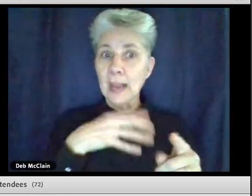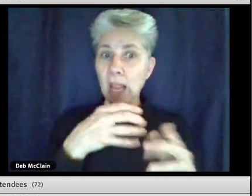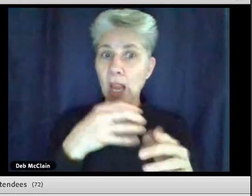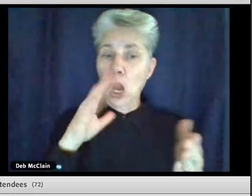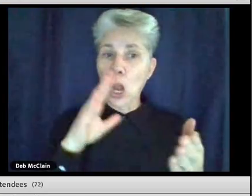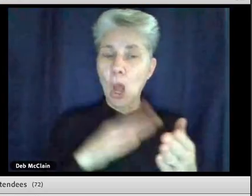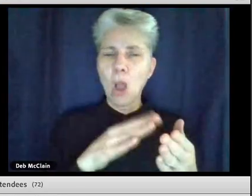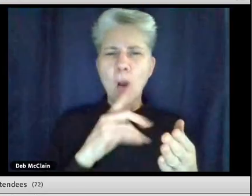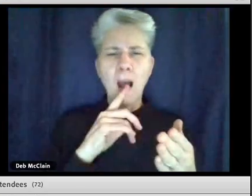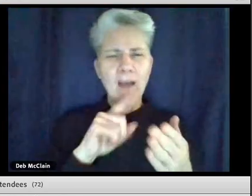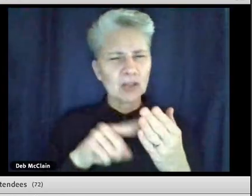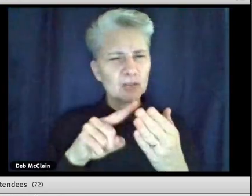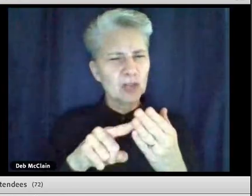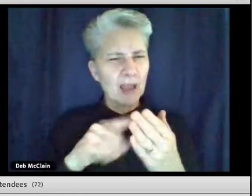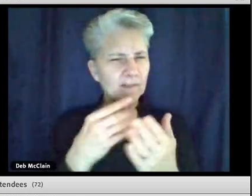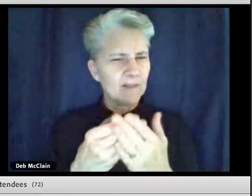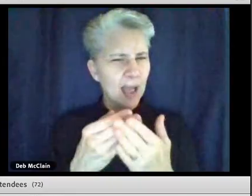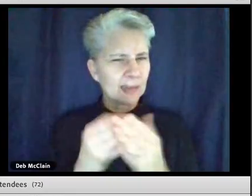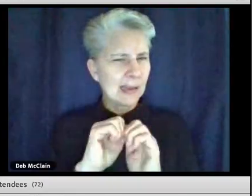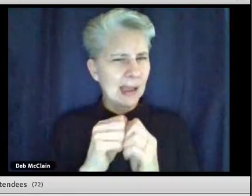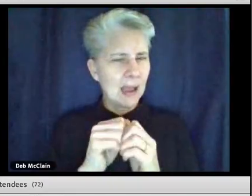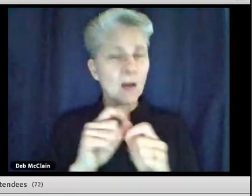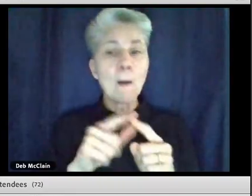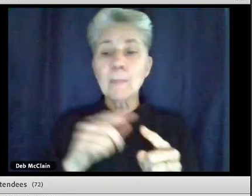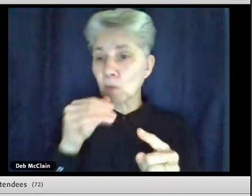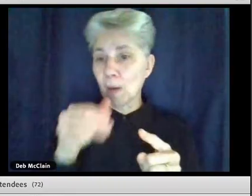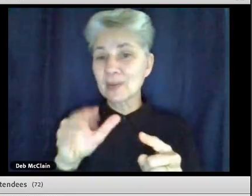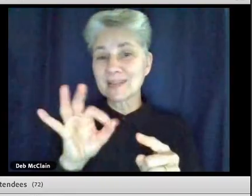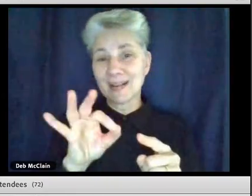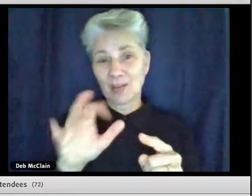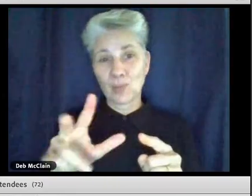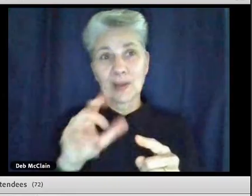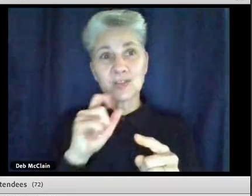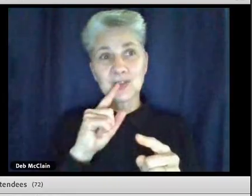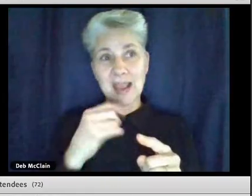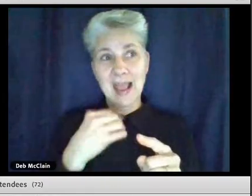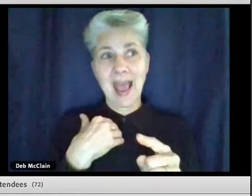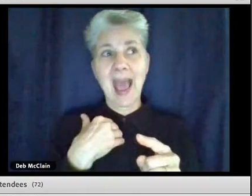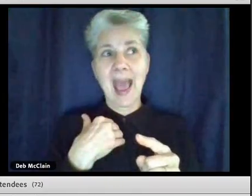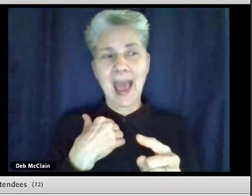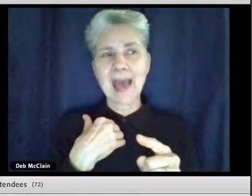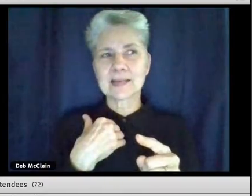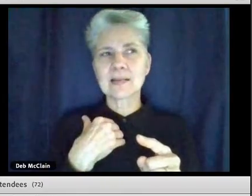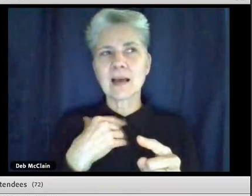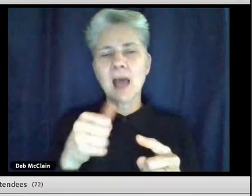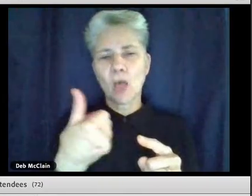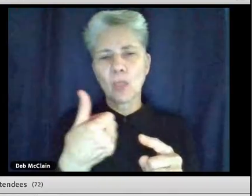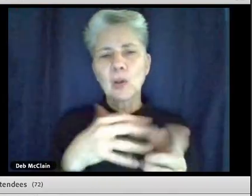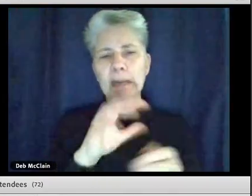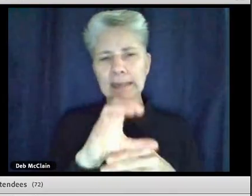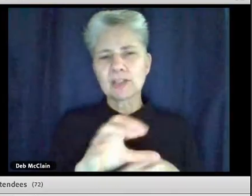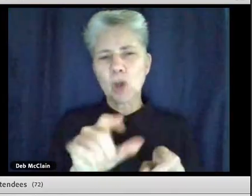that the effect on pregnant women was low. I'd have to back that up with some facts for you but -- Yeah, my grandmother is 93,